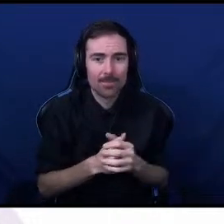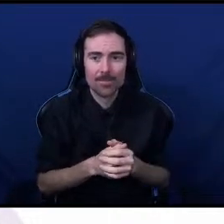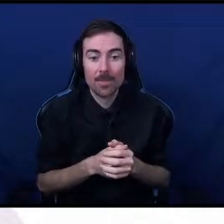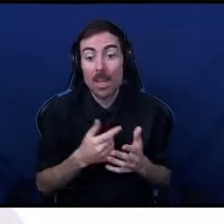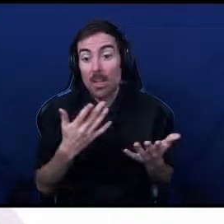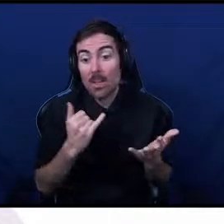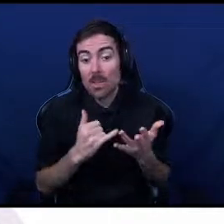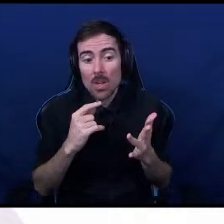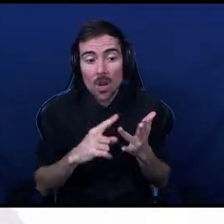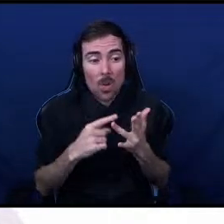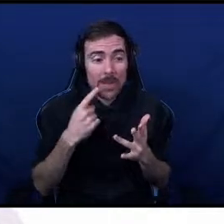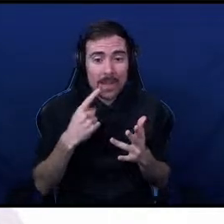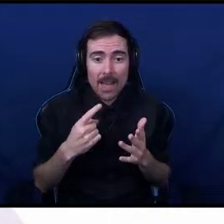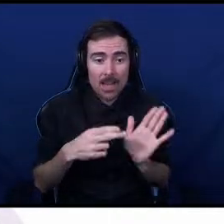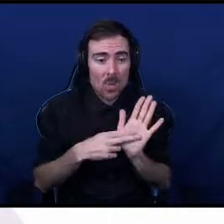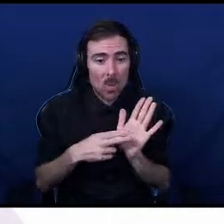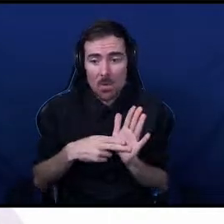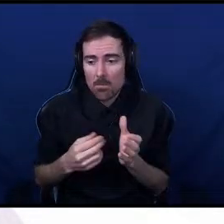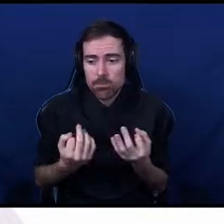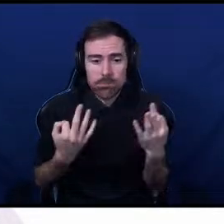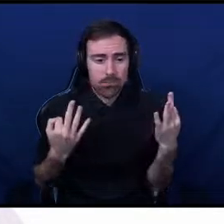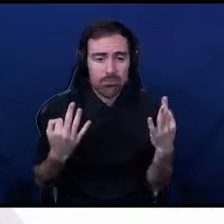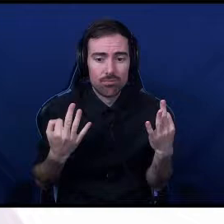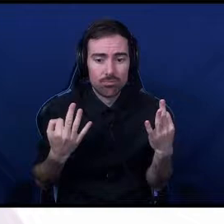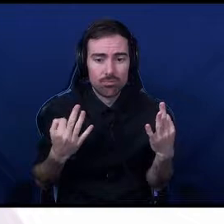average, the end of average has already happened, right?